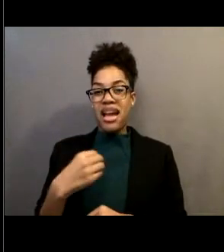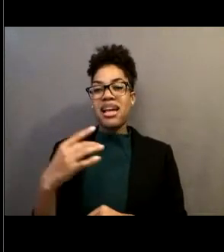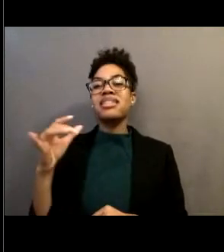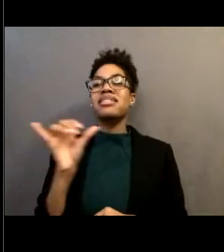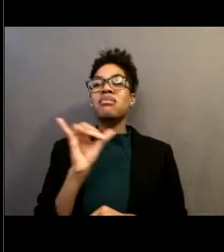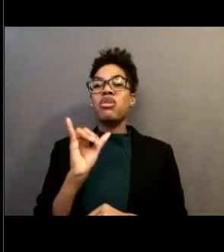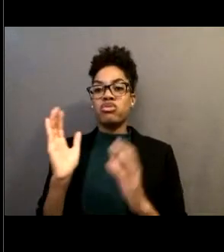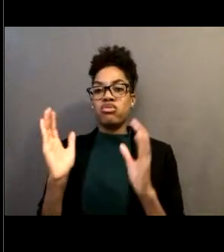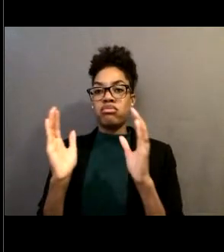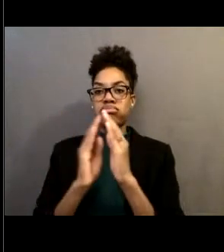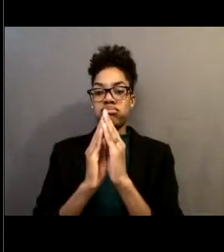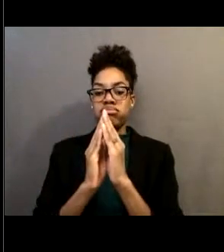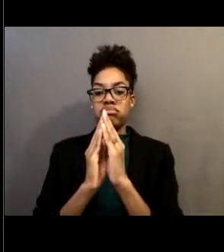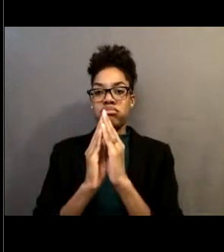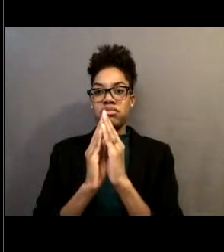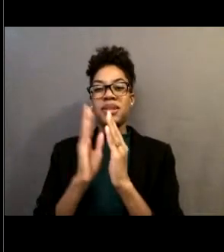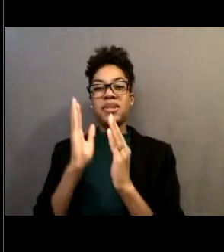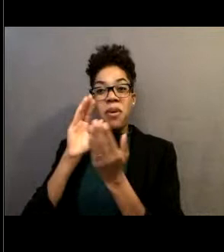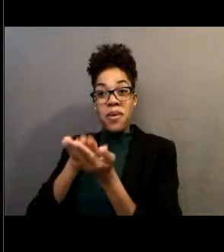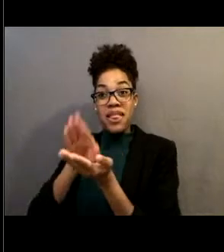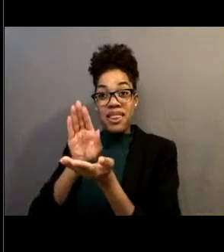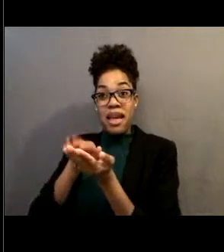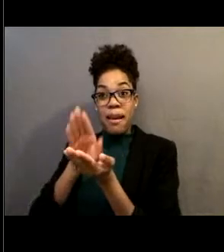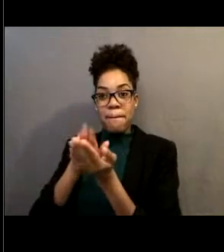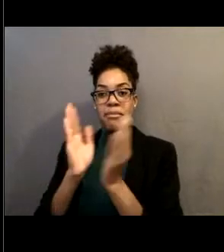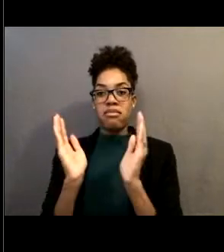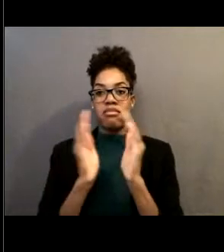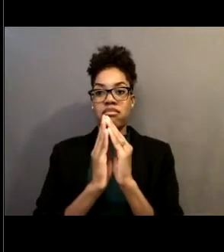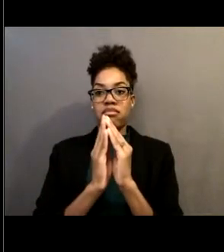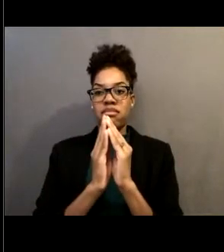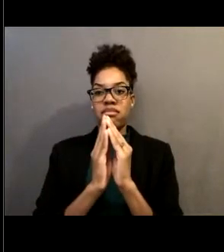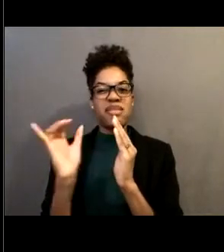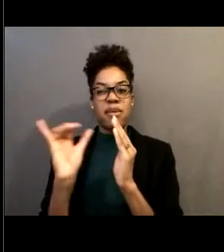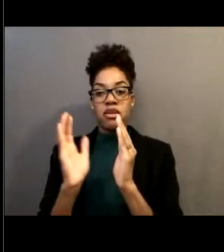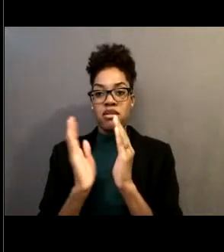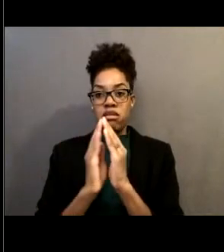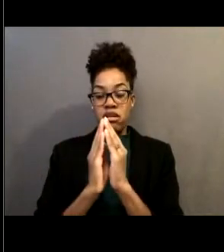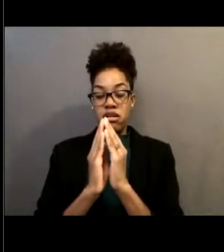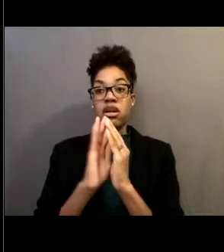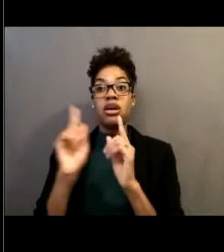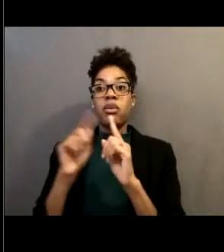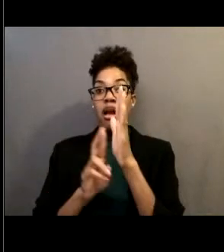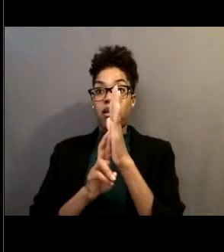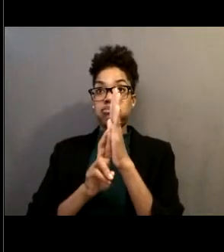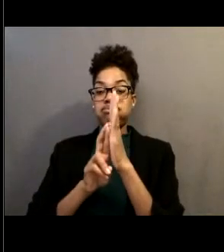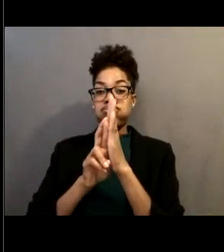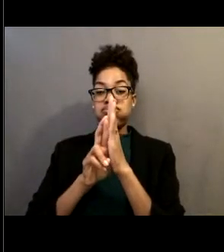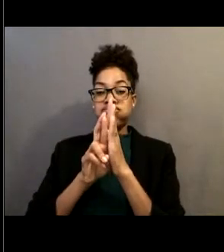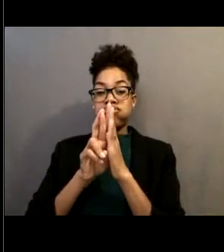And so when it's in the atmosphere, it's still there. Then when we get above the atmosphere we pull it off and then we let the satellite go.